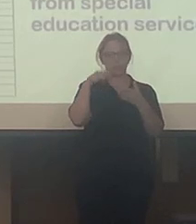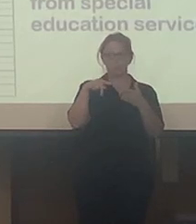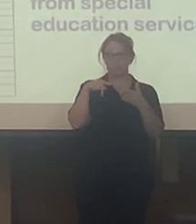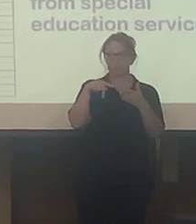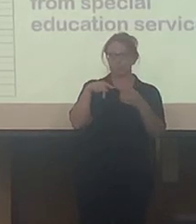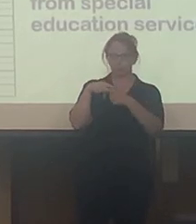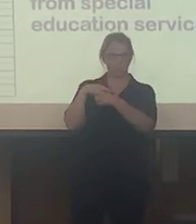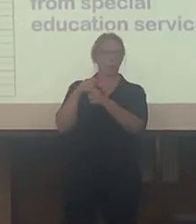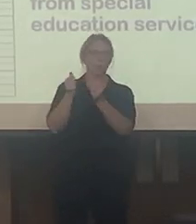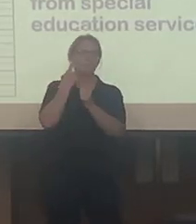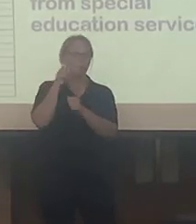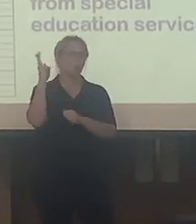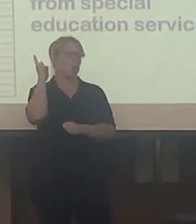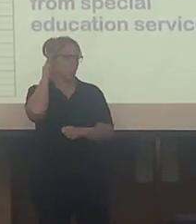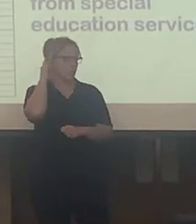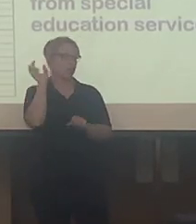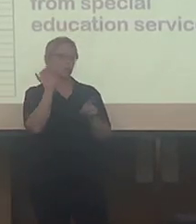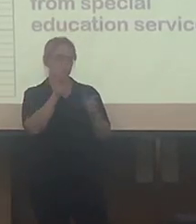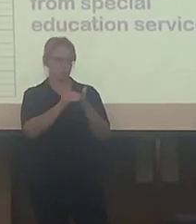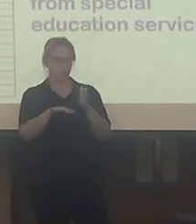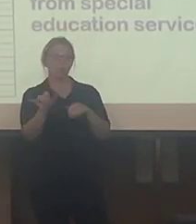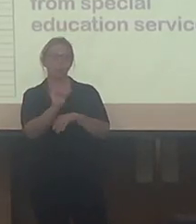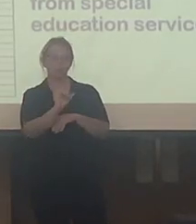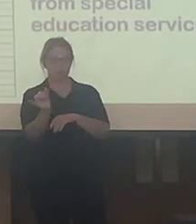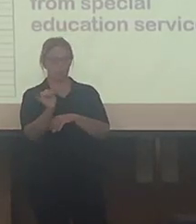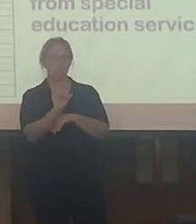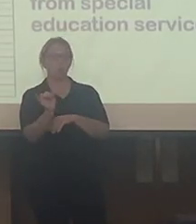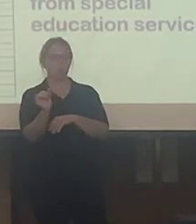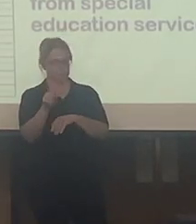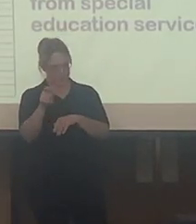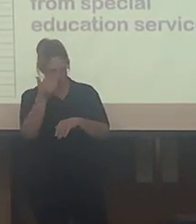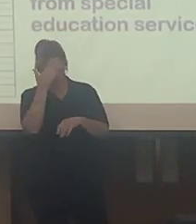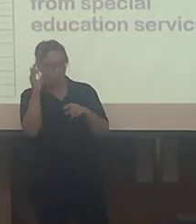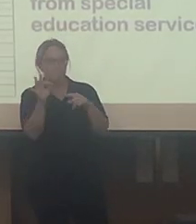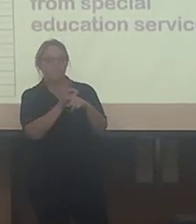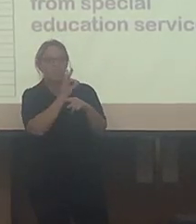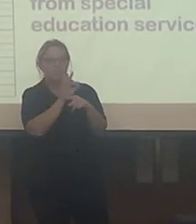cochlear implants yes because we need to know functionally what they're doing even if a kid